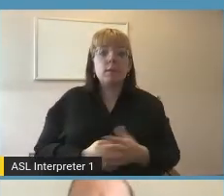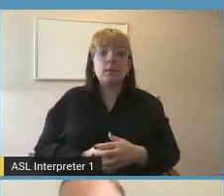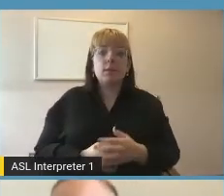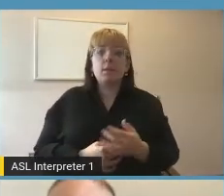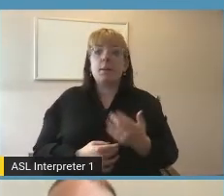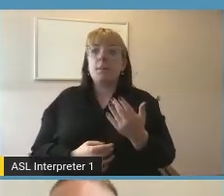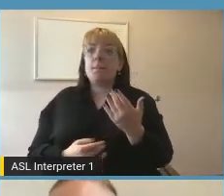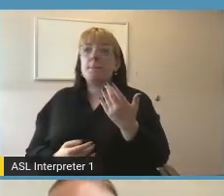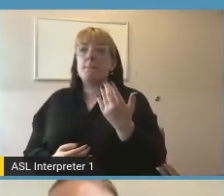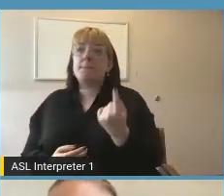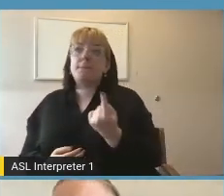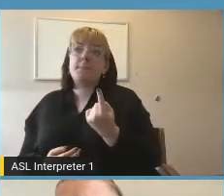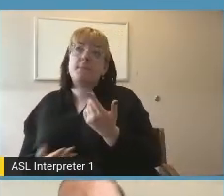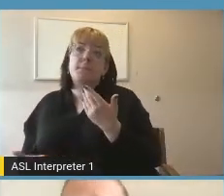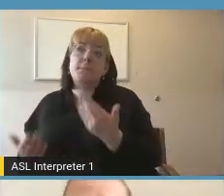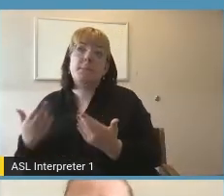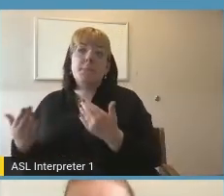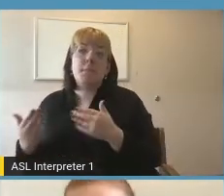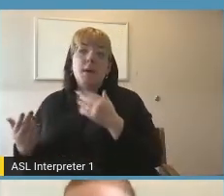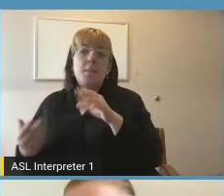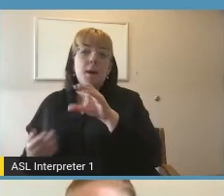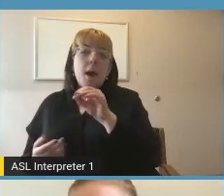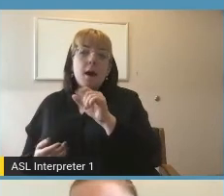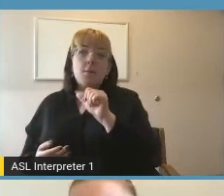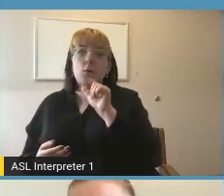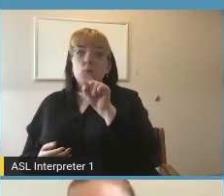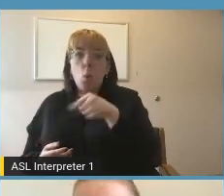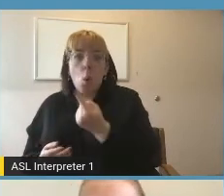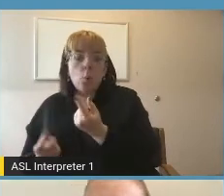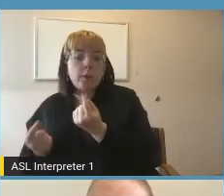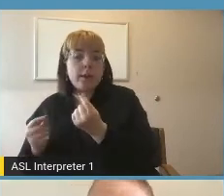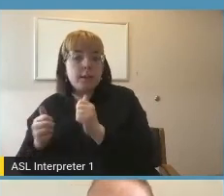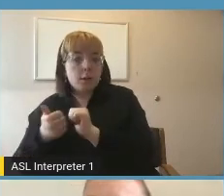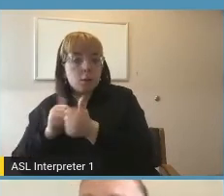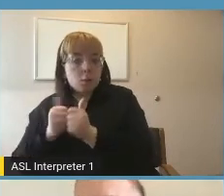done sports shows wouldn't be the best fit, I'm not going to say they wouldn't be a fit,